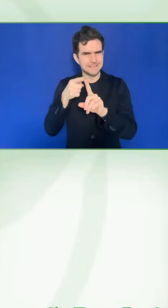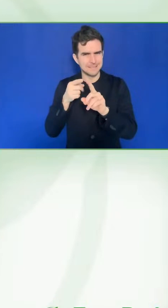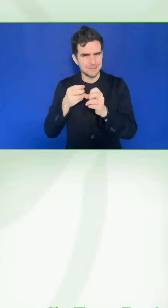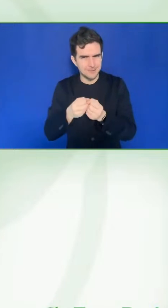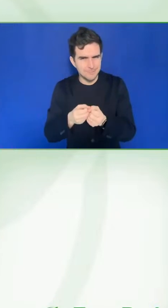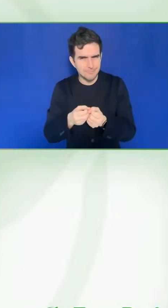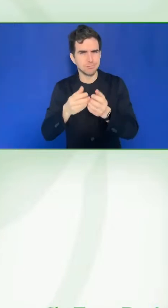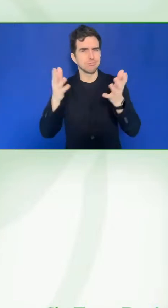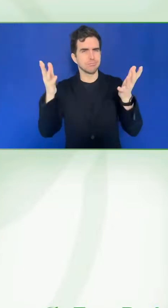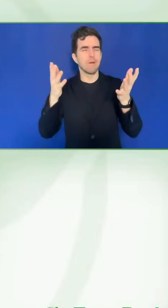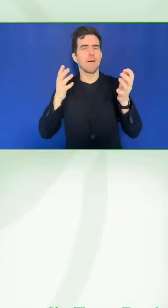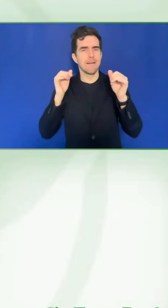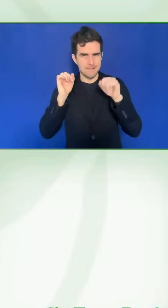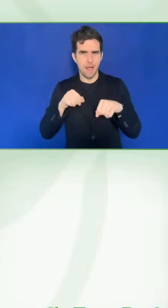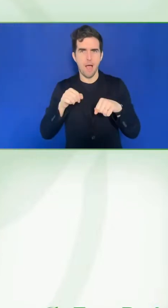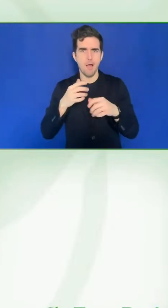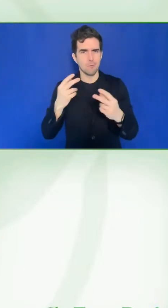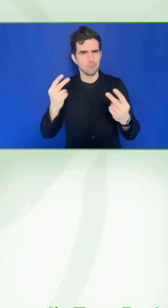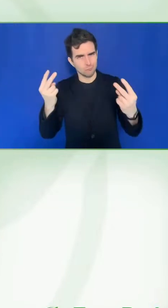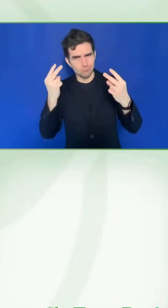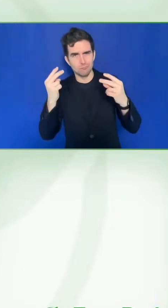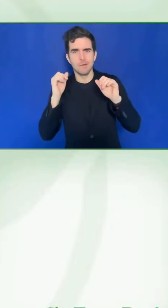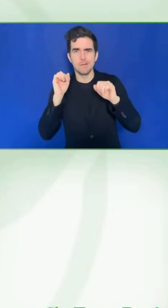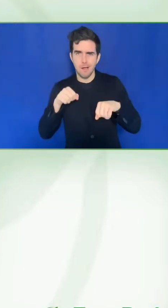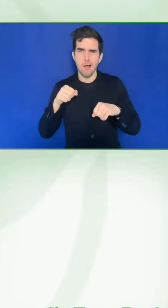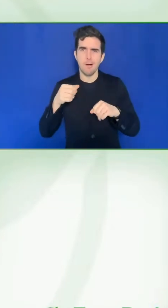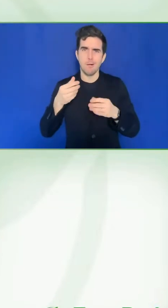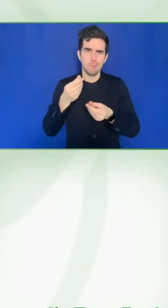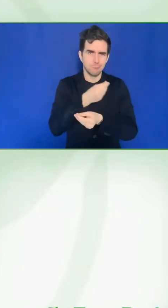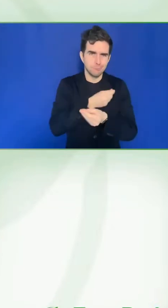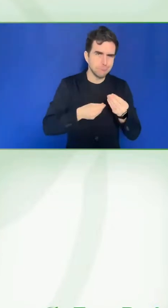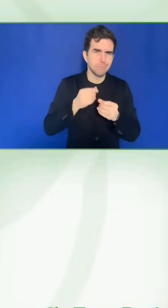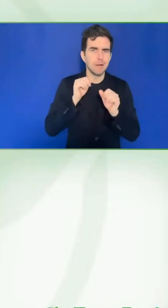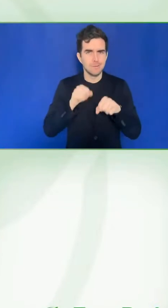the need to better engage leaders from disabled community around the world.